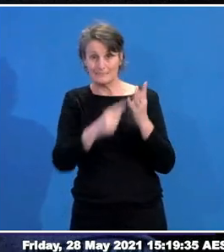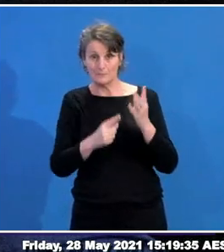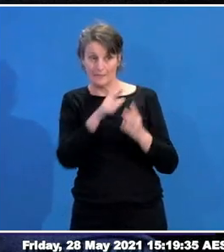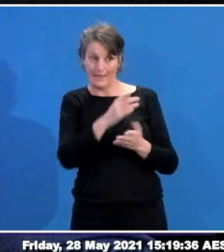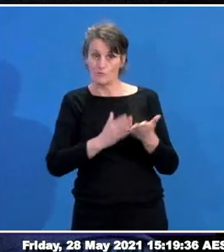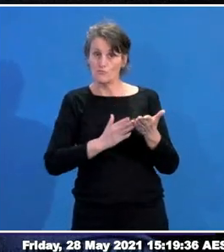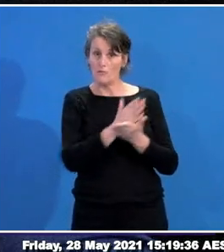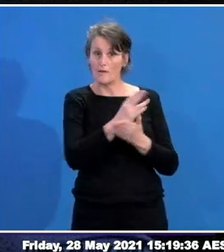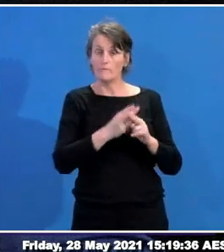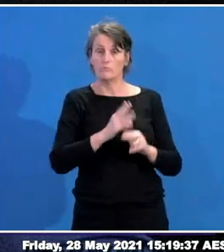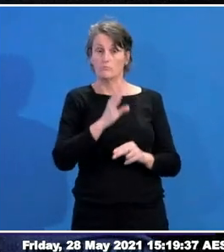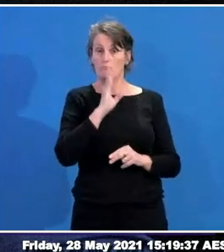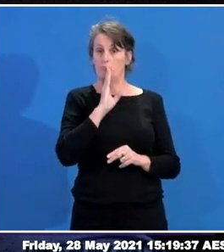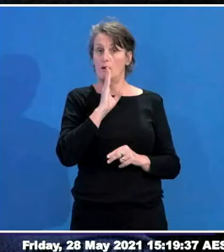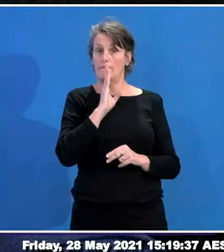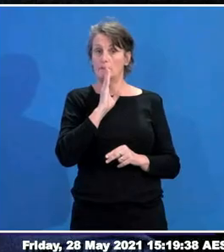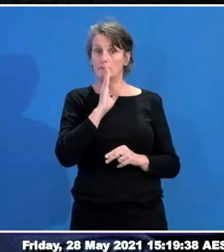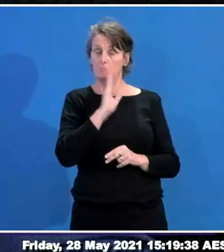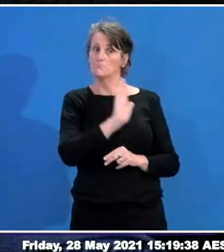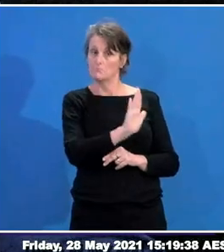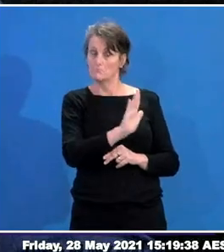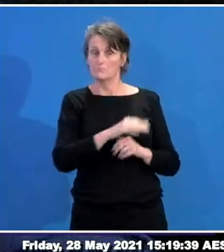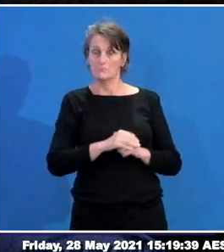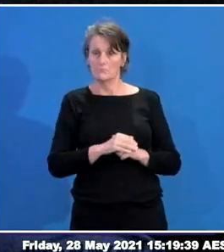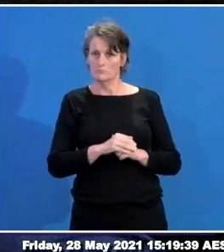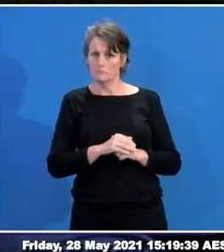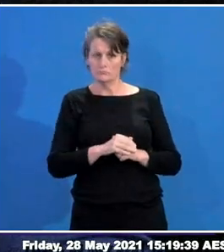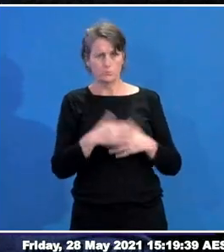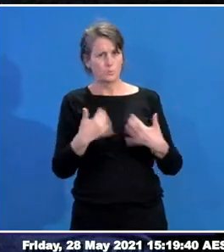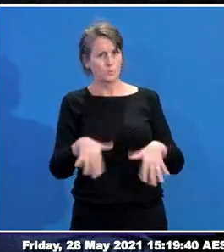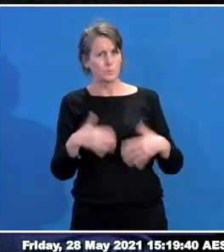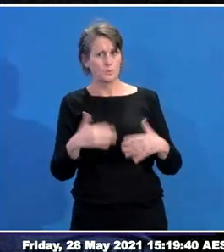They are expressed in many of the authorities that are relevant to